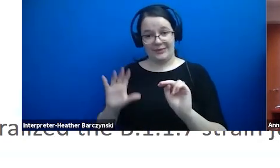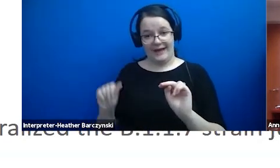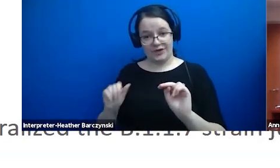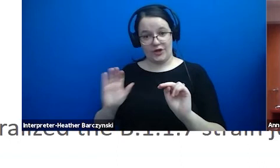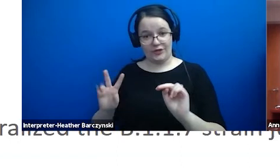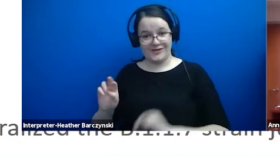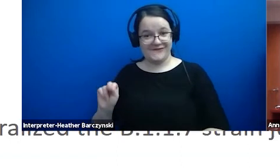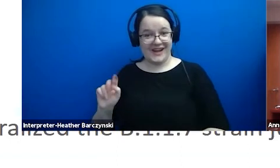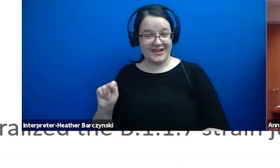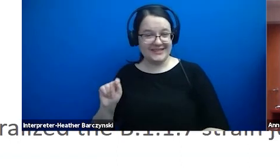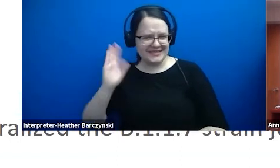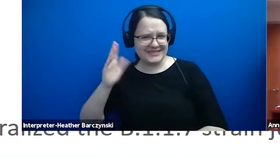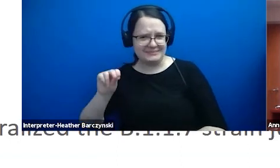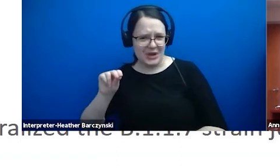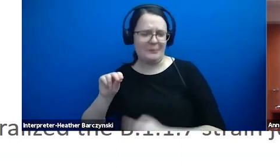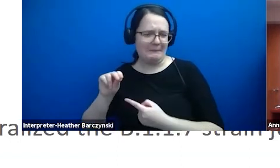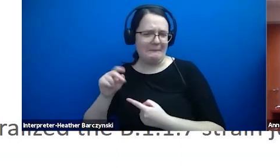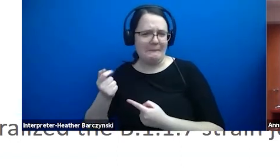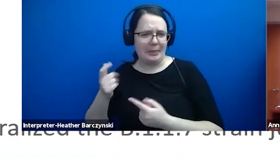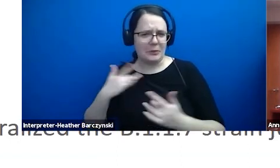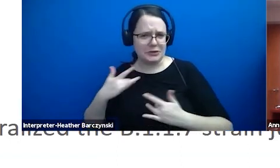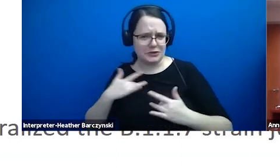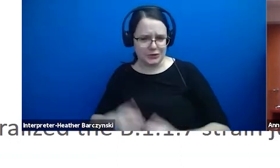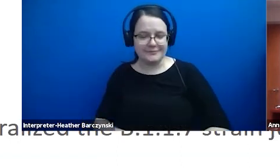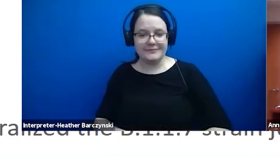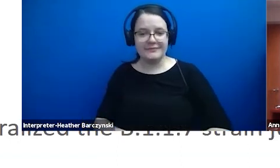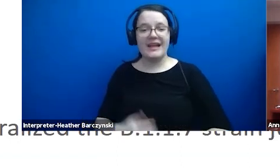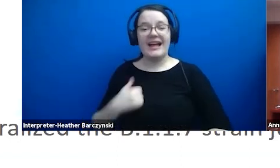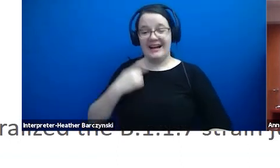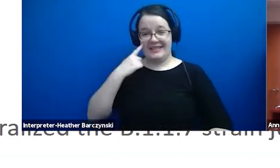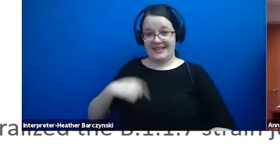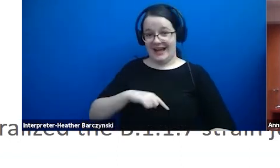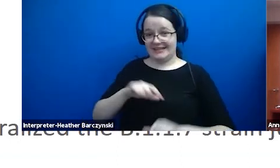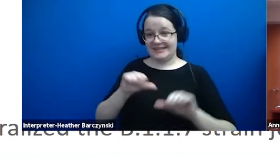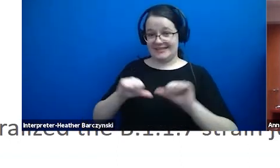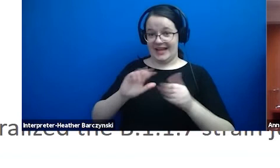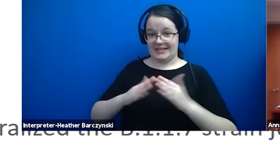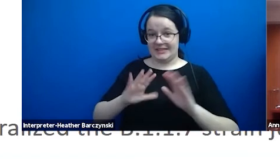think that those of us in the science community would always be concerned about the monoclonal